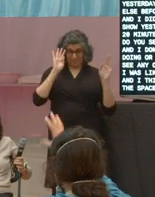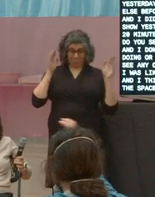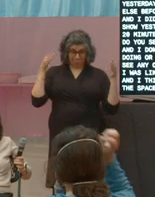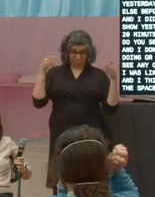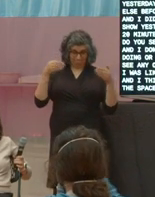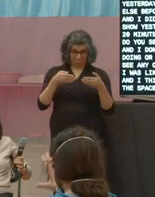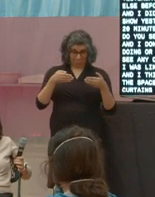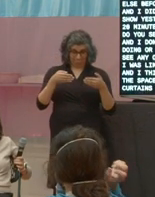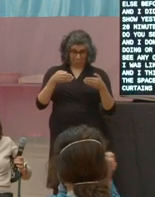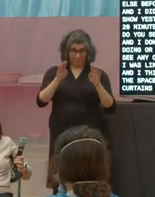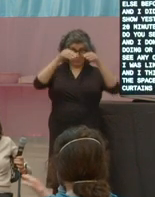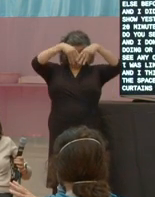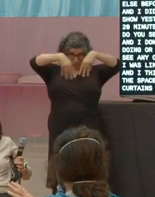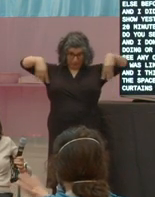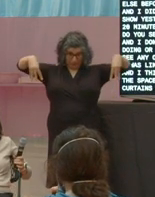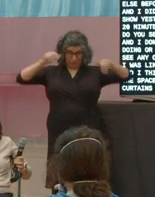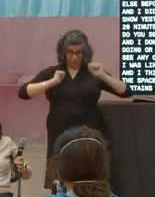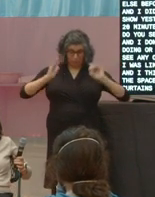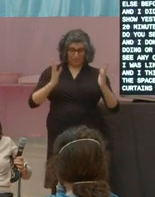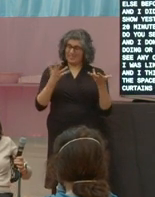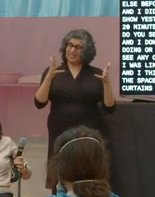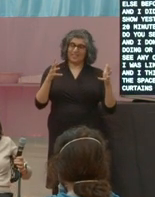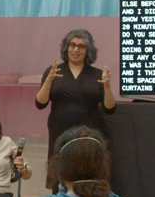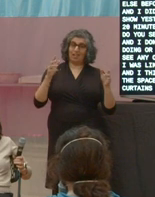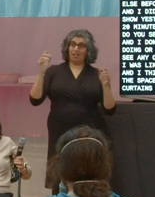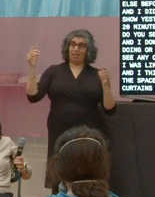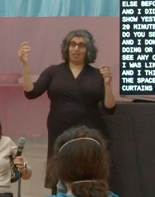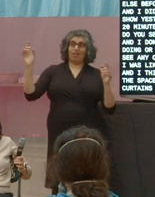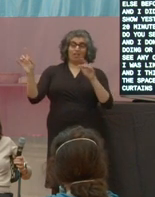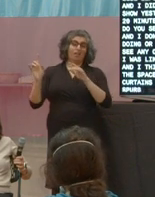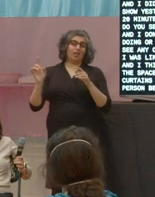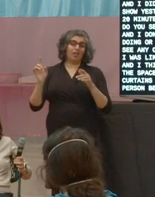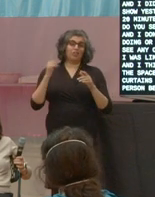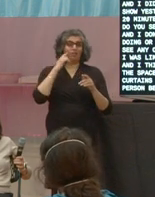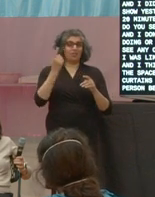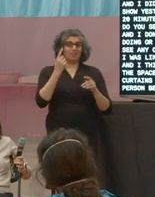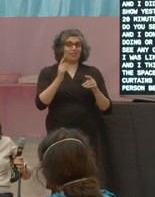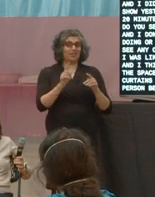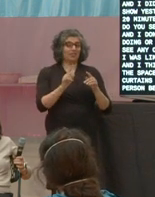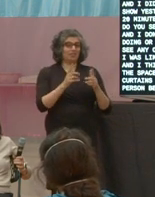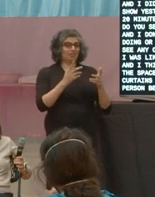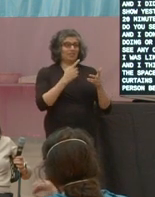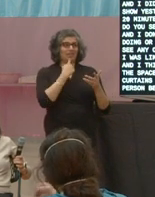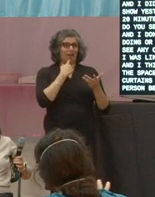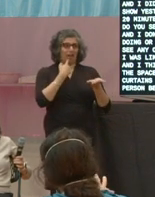the curtains and their performance. And suddenly, the first few, like, I haven't got a big conversation, the with the